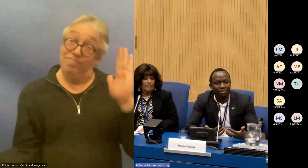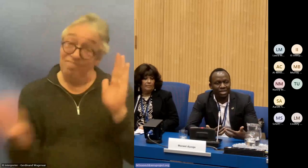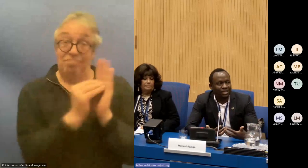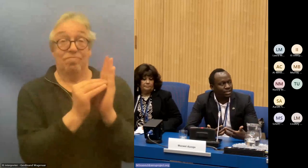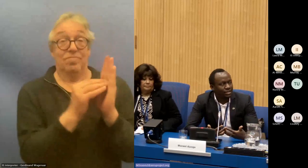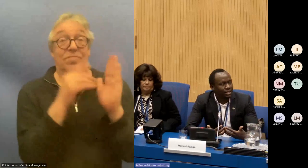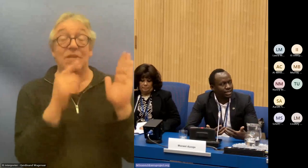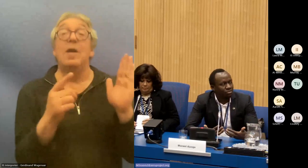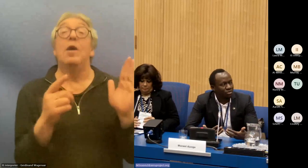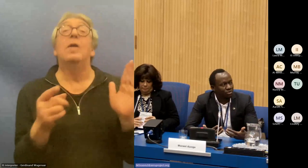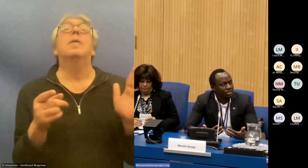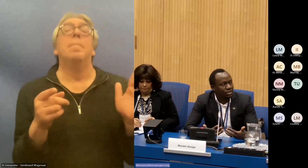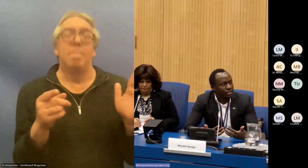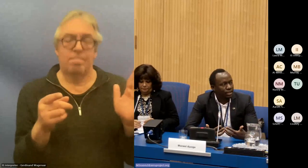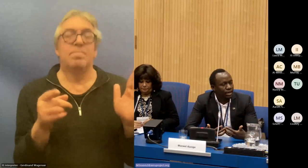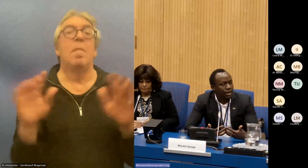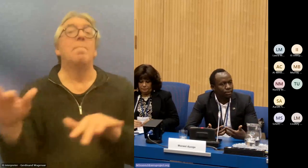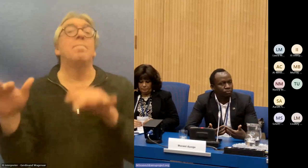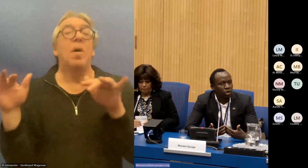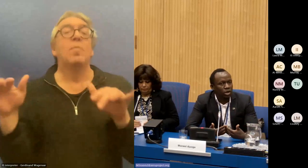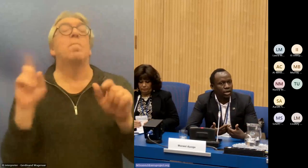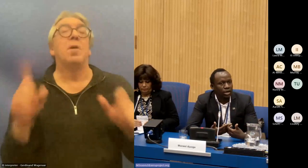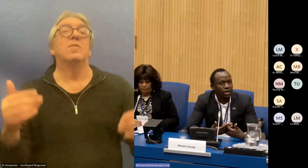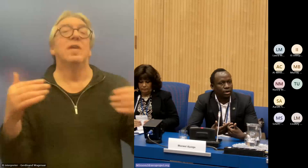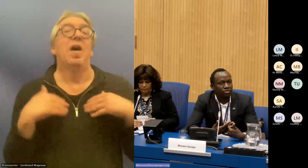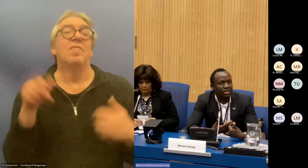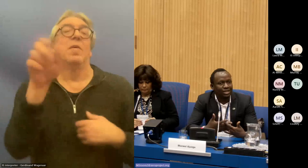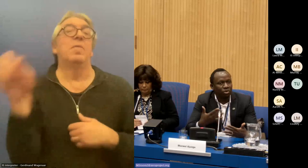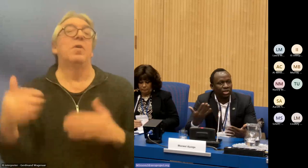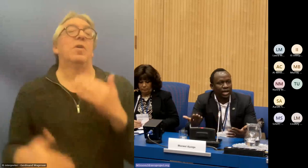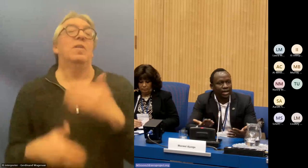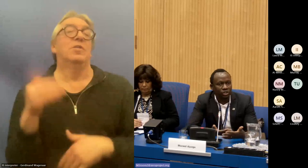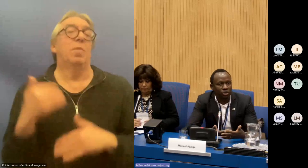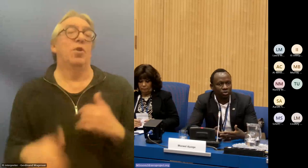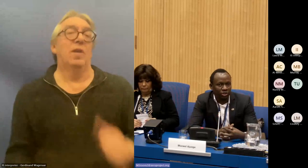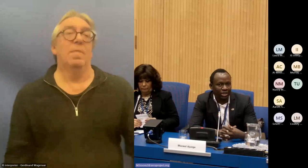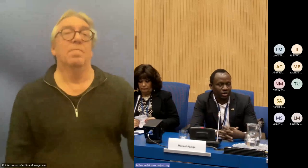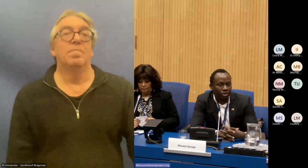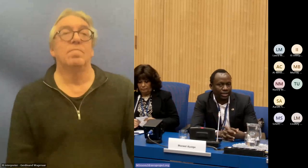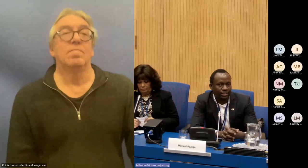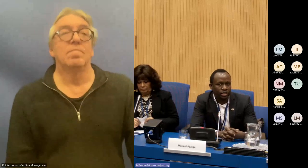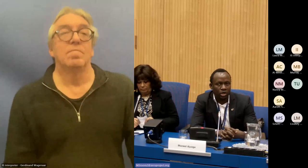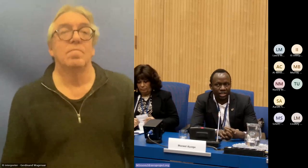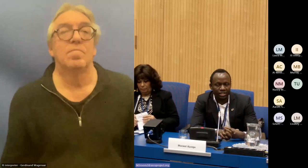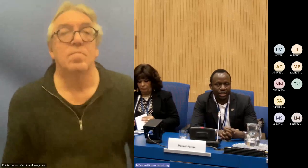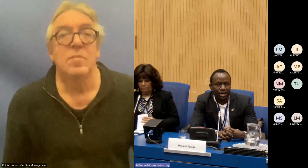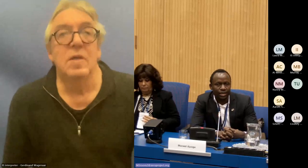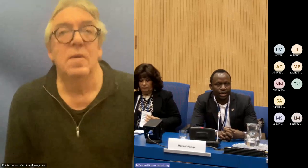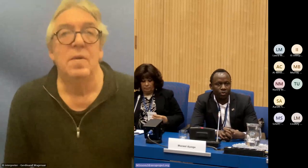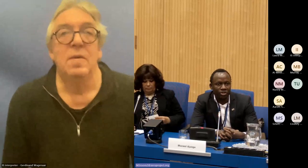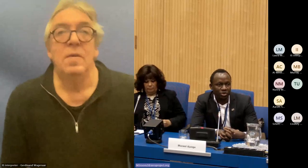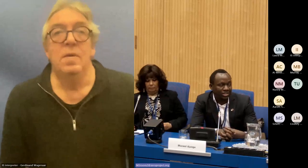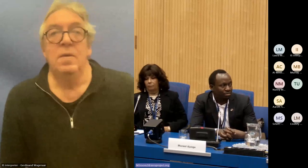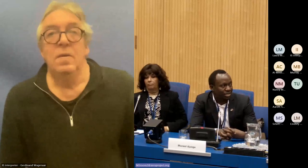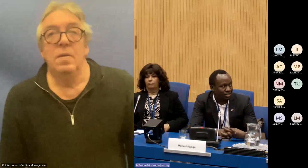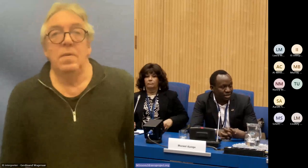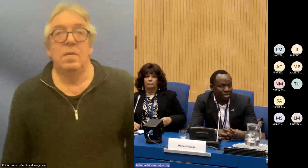with disabilities getting involved for example in access to education. Yes, we do accept the stigma